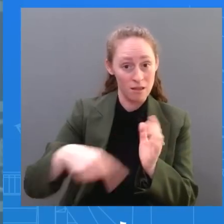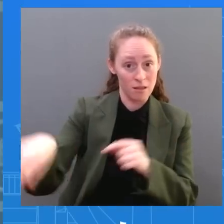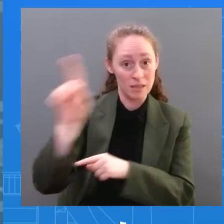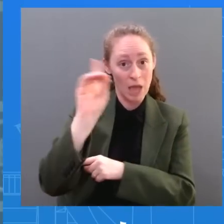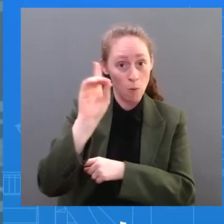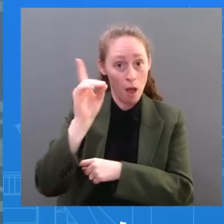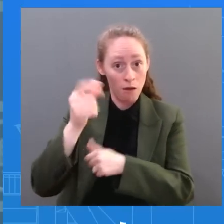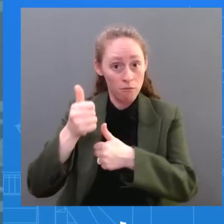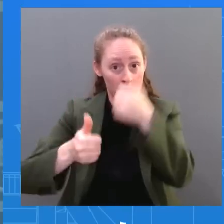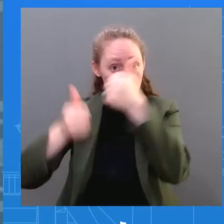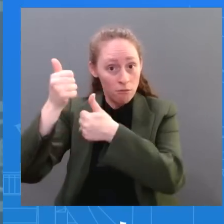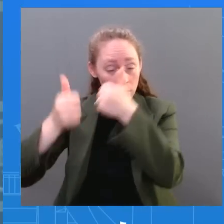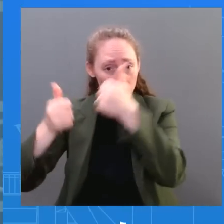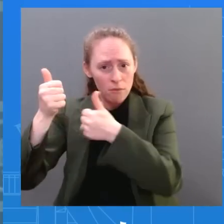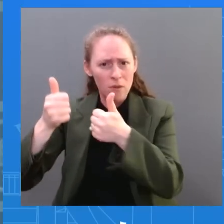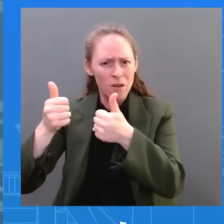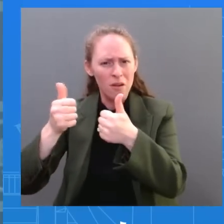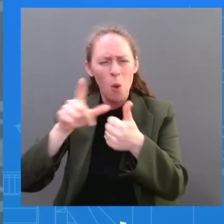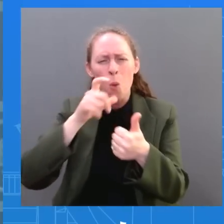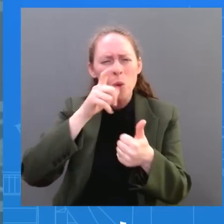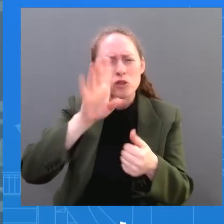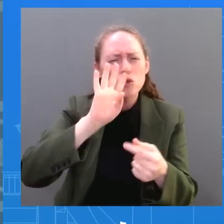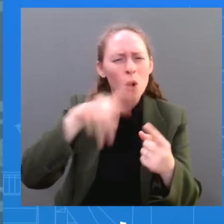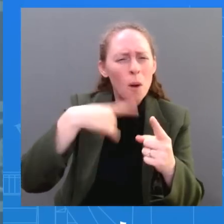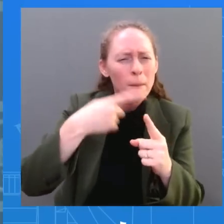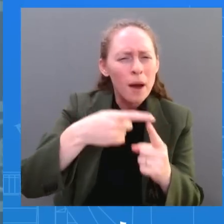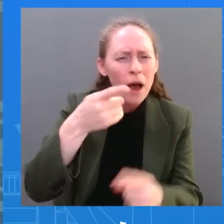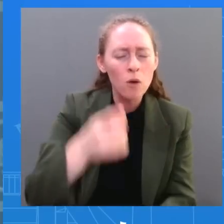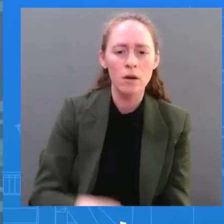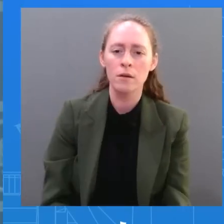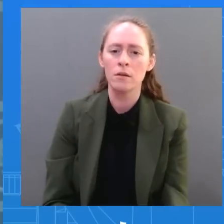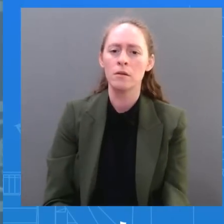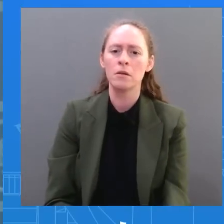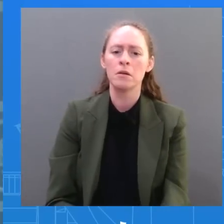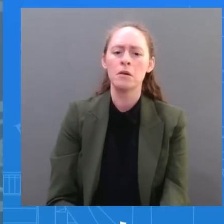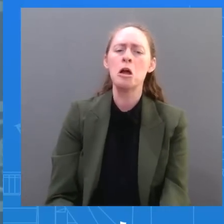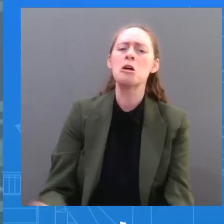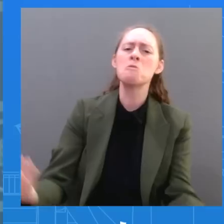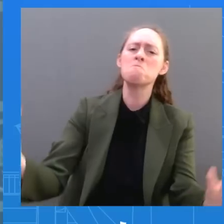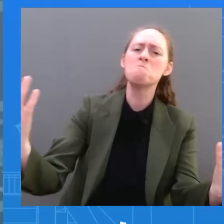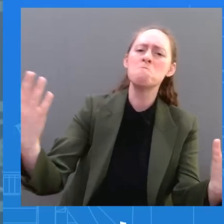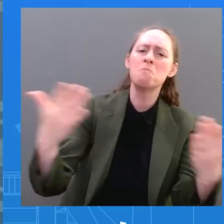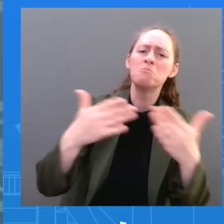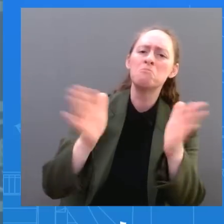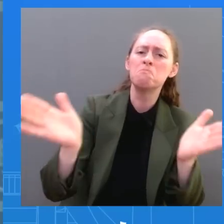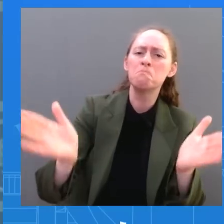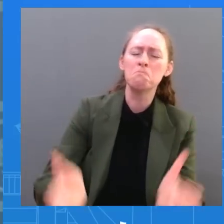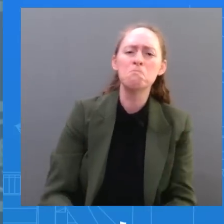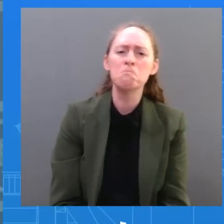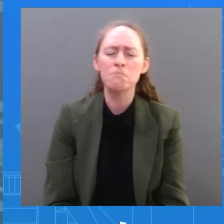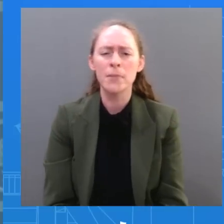I've heard of this. The President has shown, if you look at the different issues that have come up most recently --